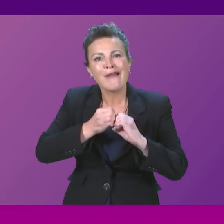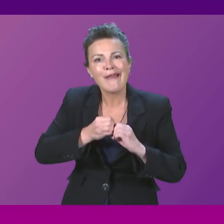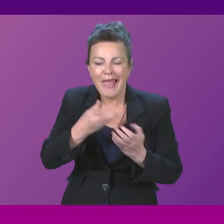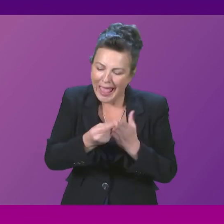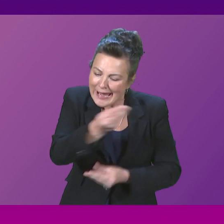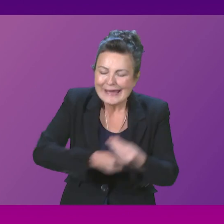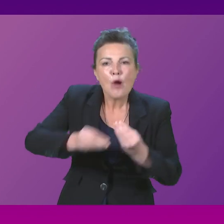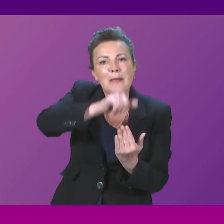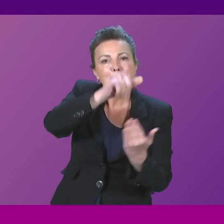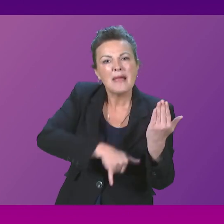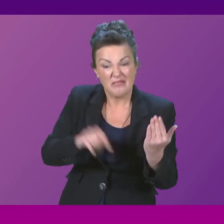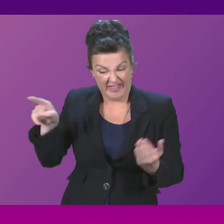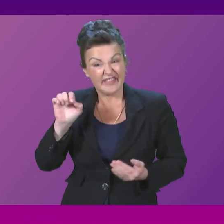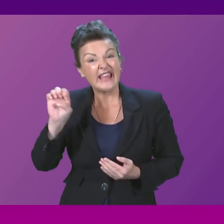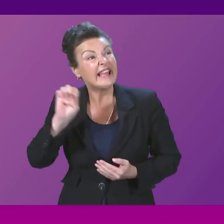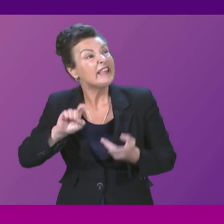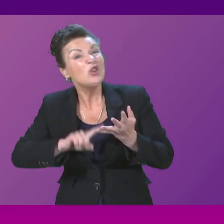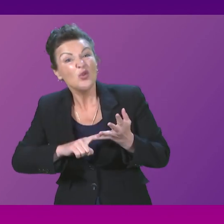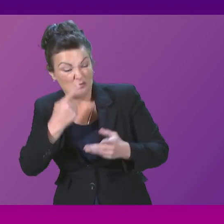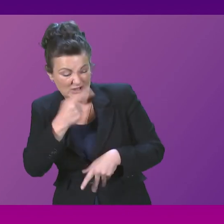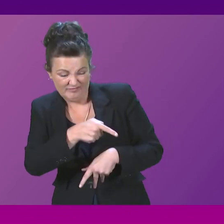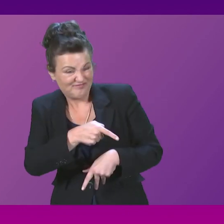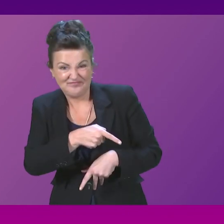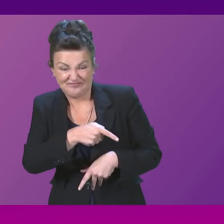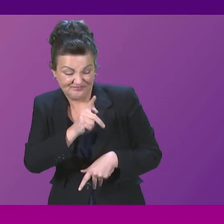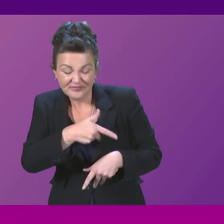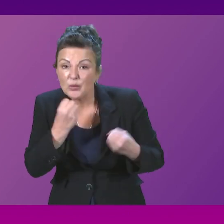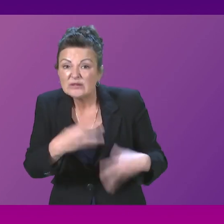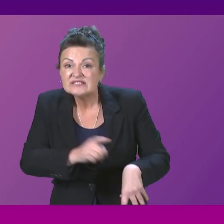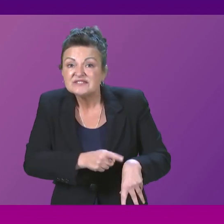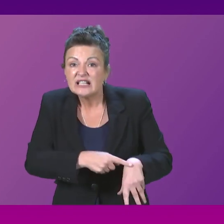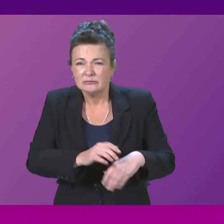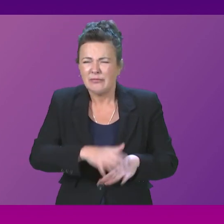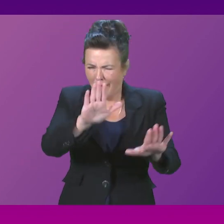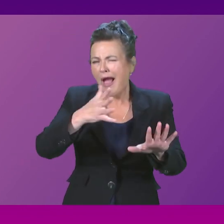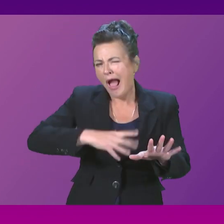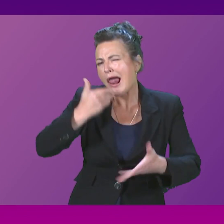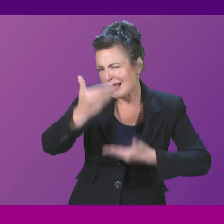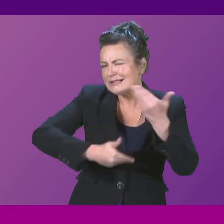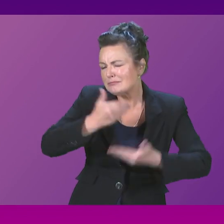in less than a fortnight. Let us just run through the facts of that flimsy plan.